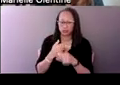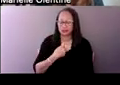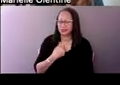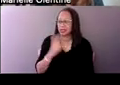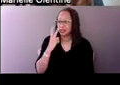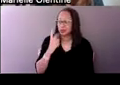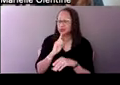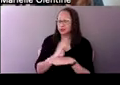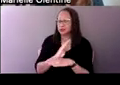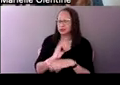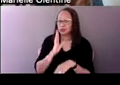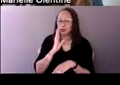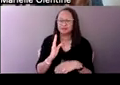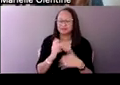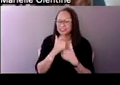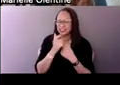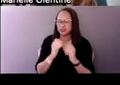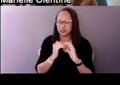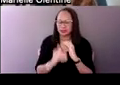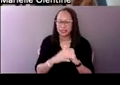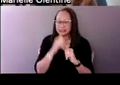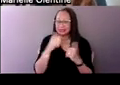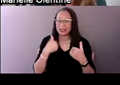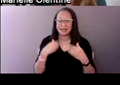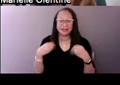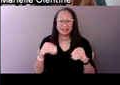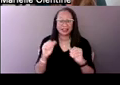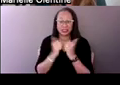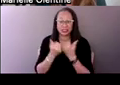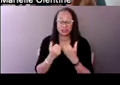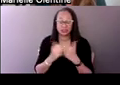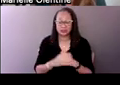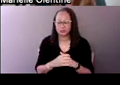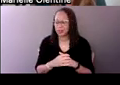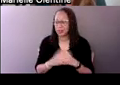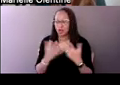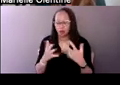So these are two examples of myself, for a producer.